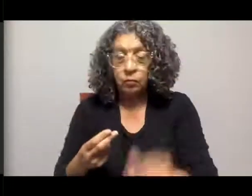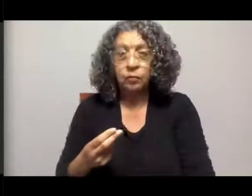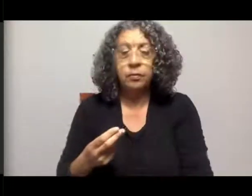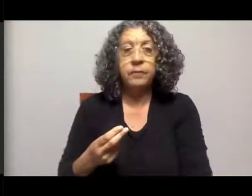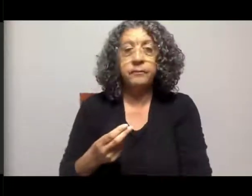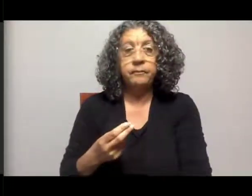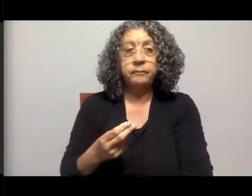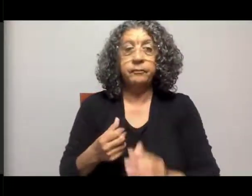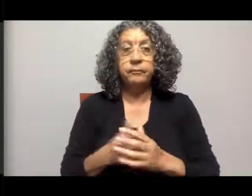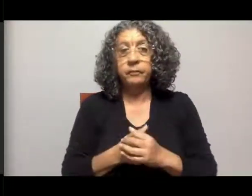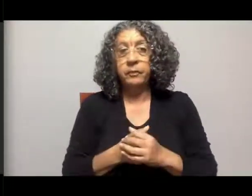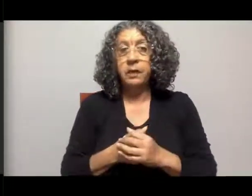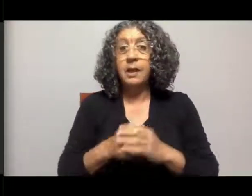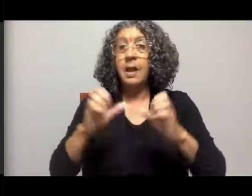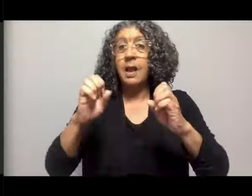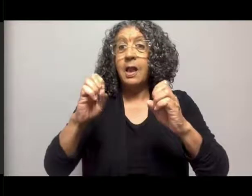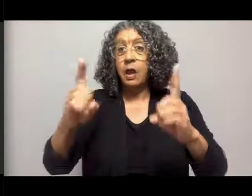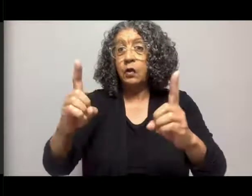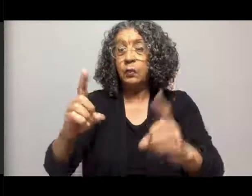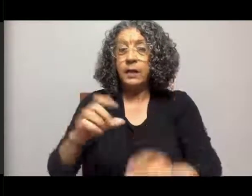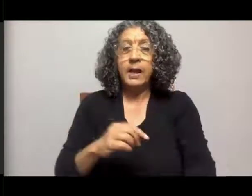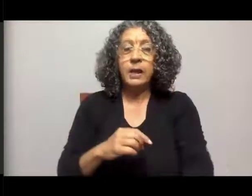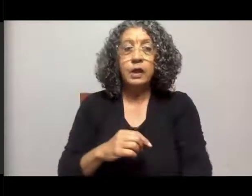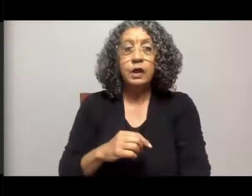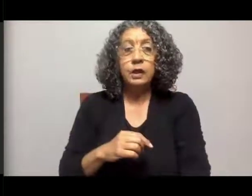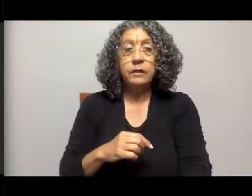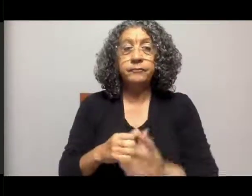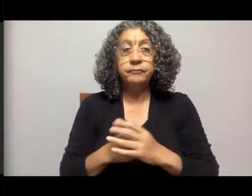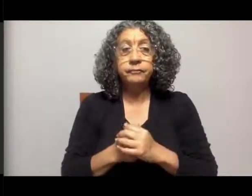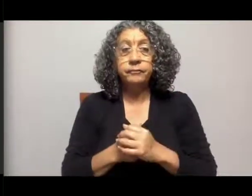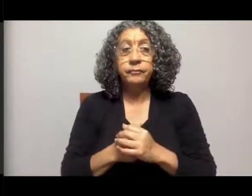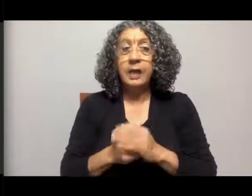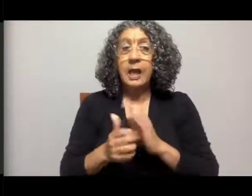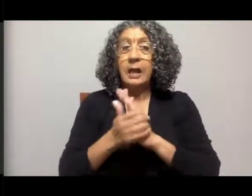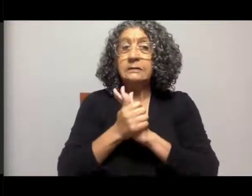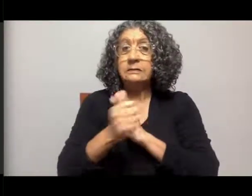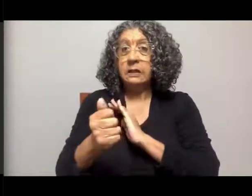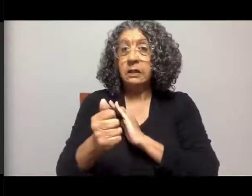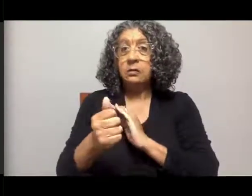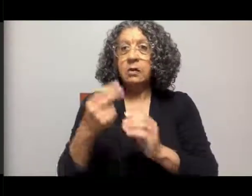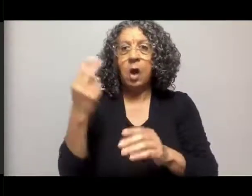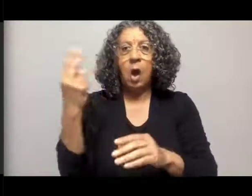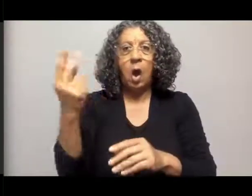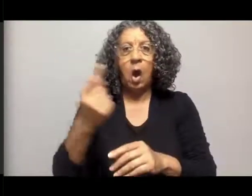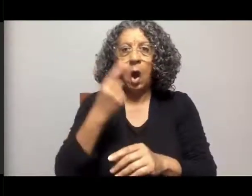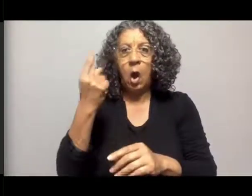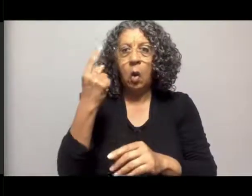Also, you could put down volunteer or both and then your education skills.